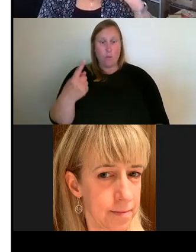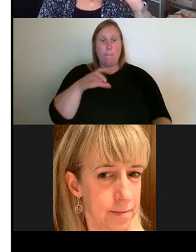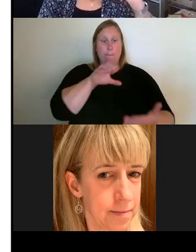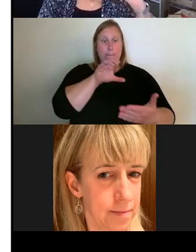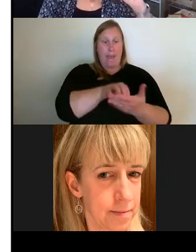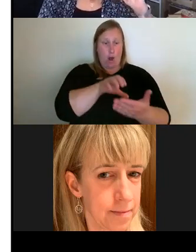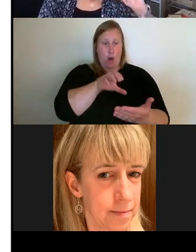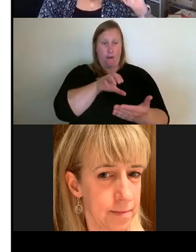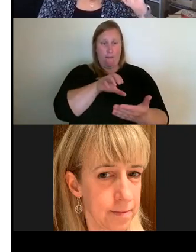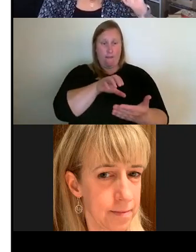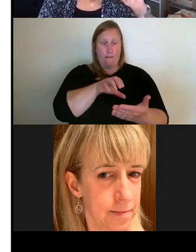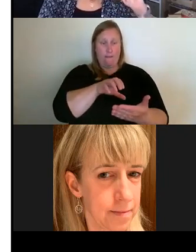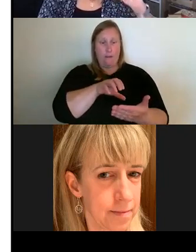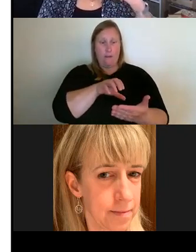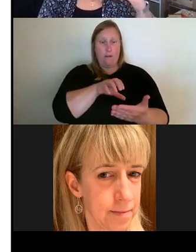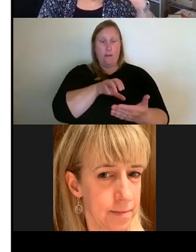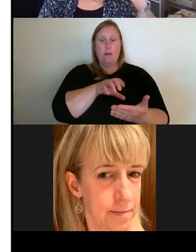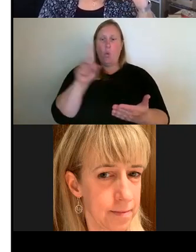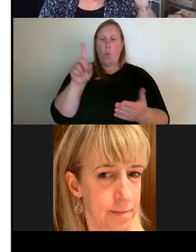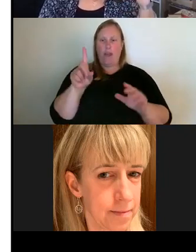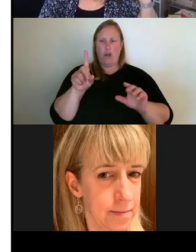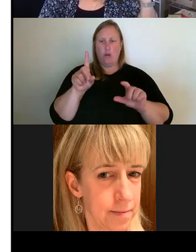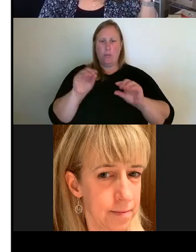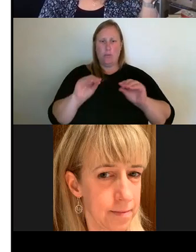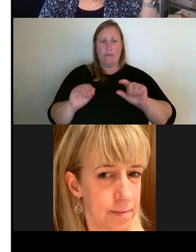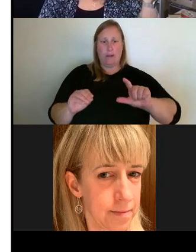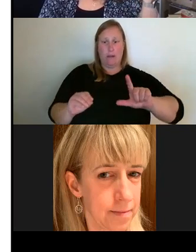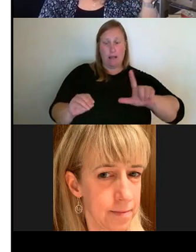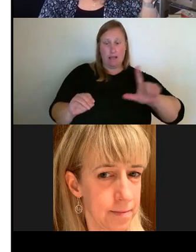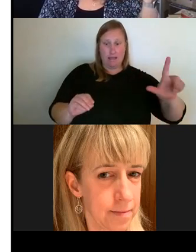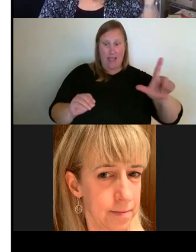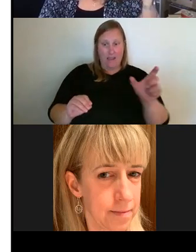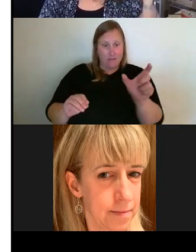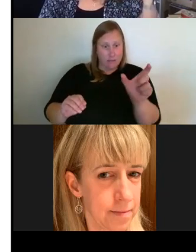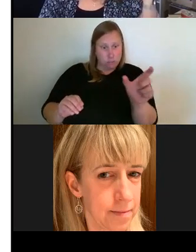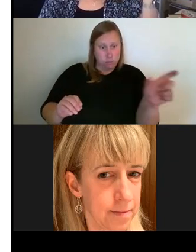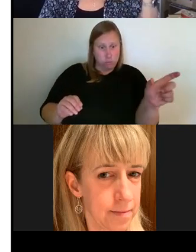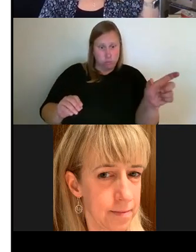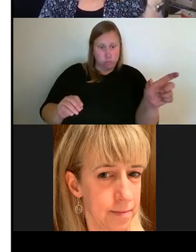its justification. Is it better to left justifies/right ragged,